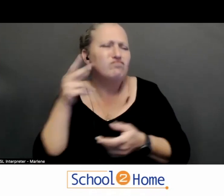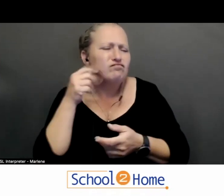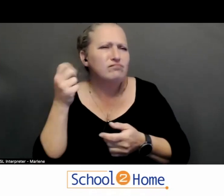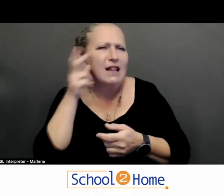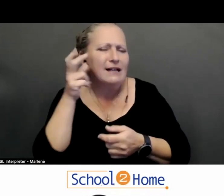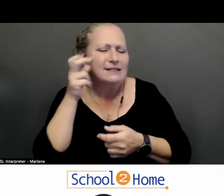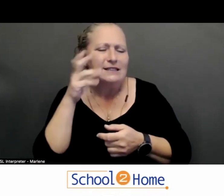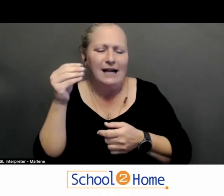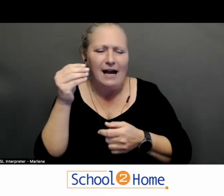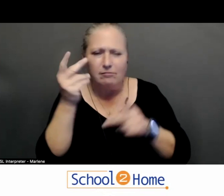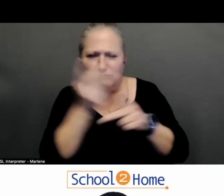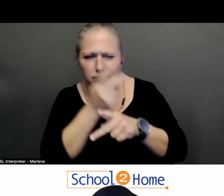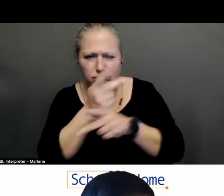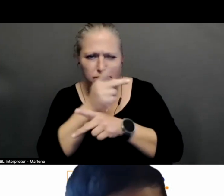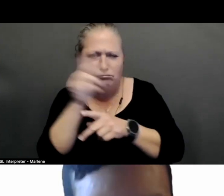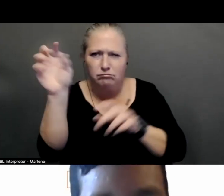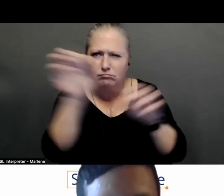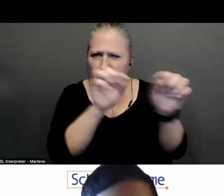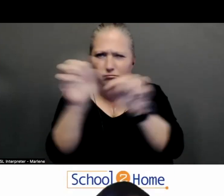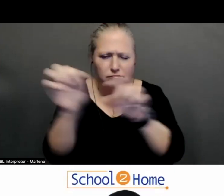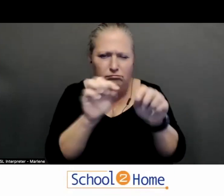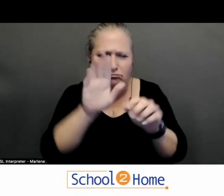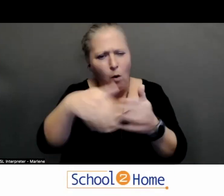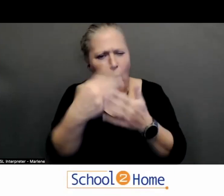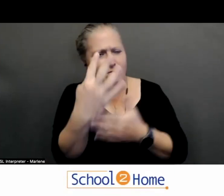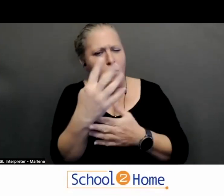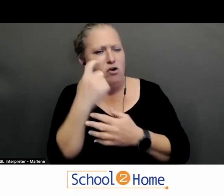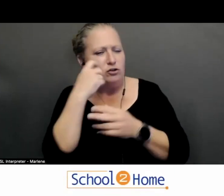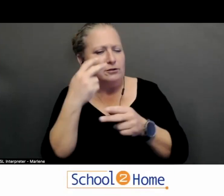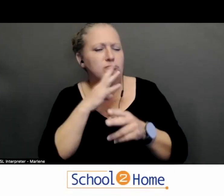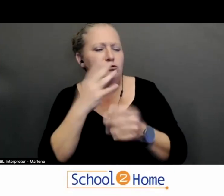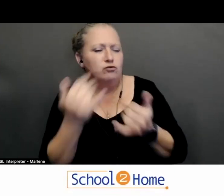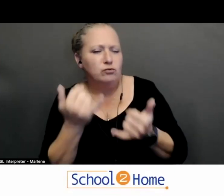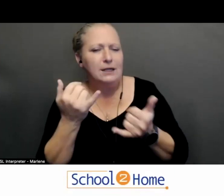the dots between everything that that all four of you have said today and and what